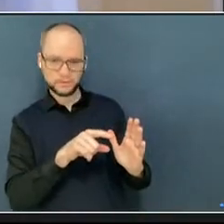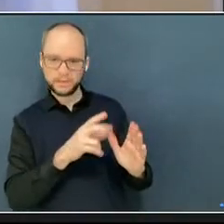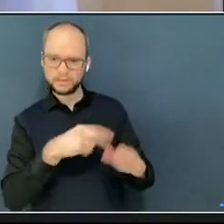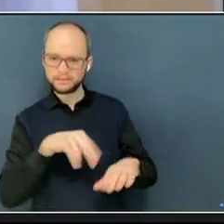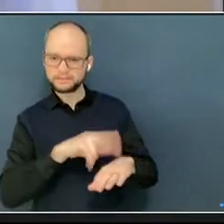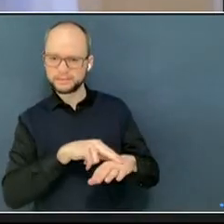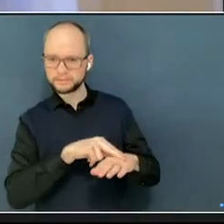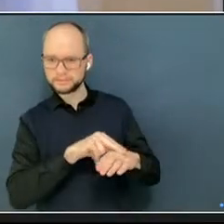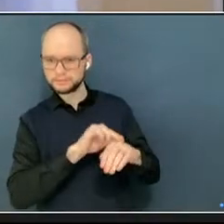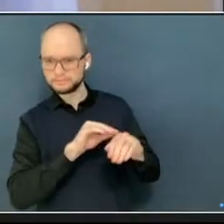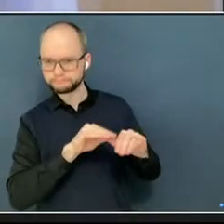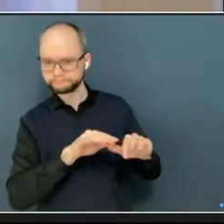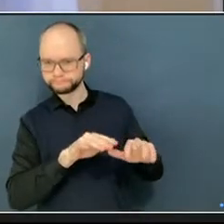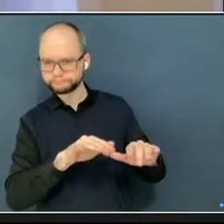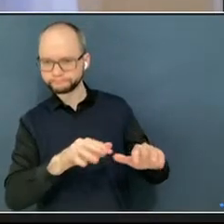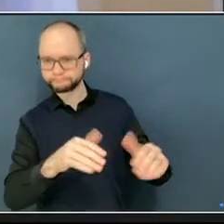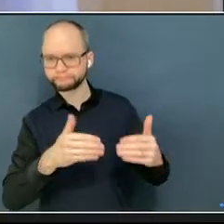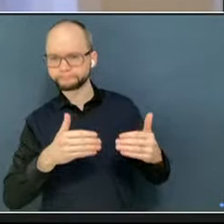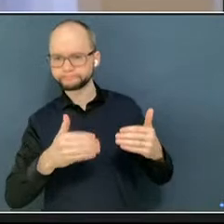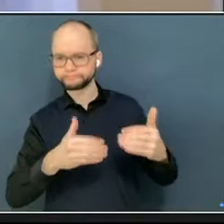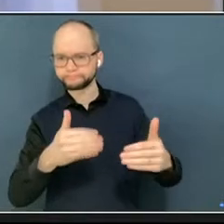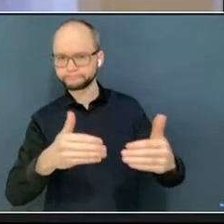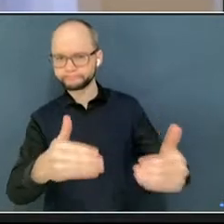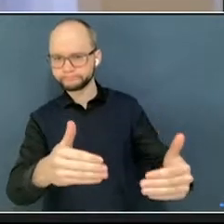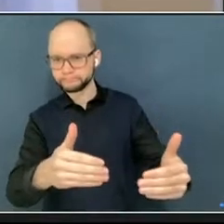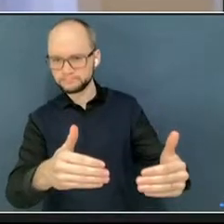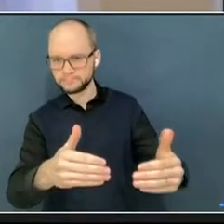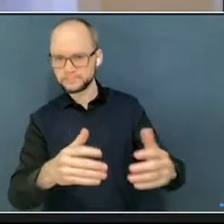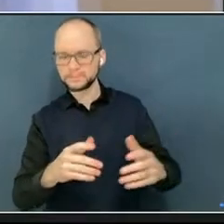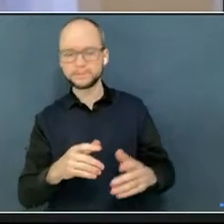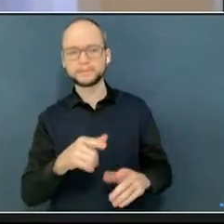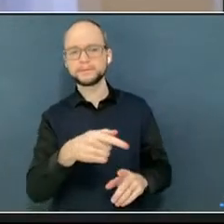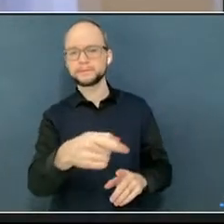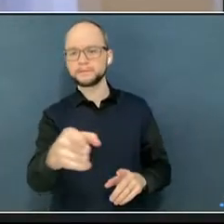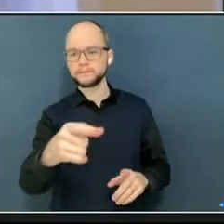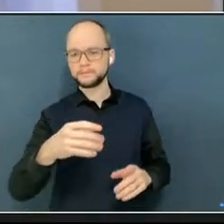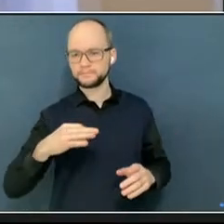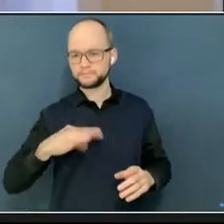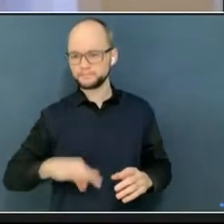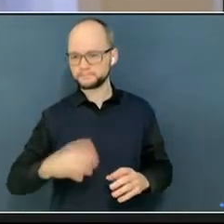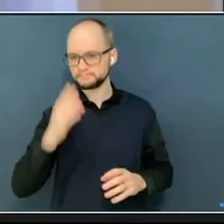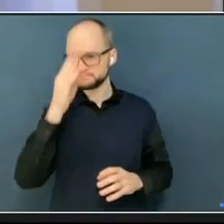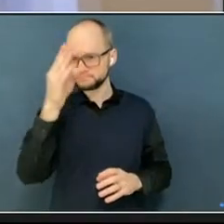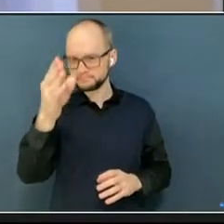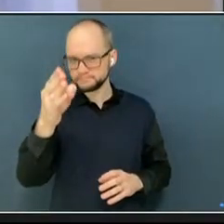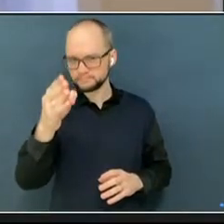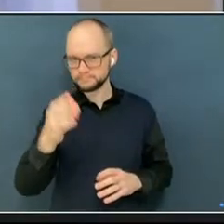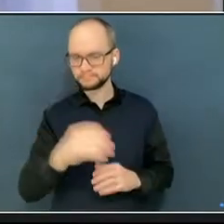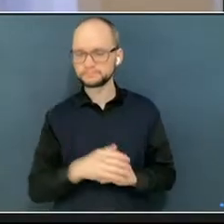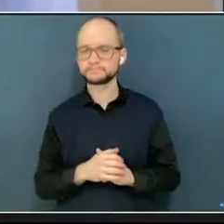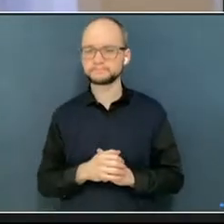Before the work he has arranged for her shall realize his intensions.